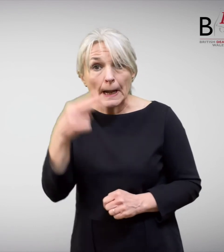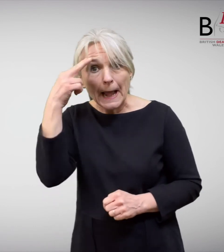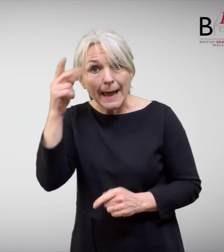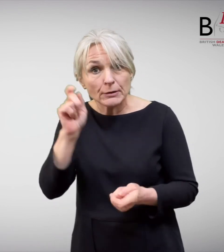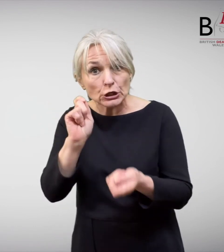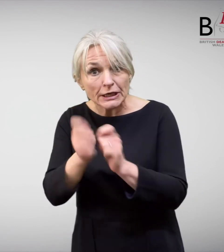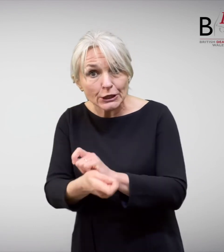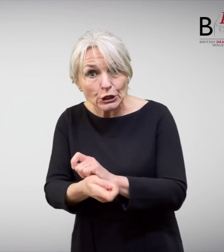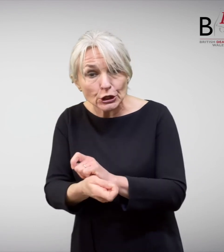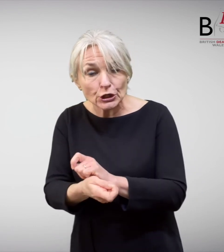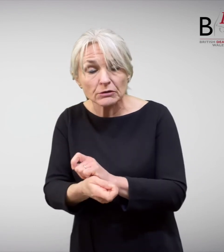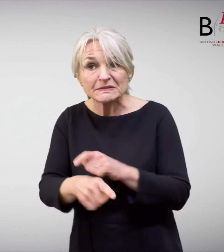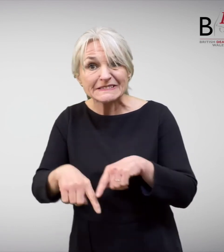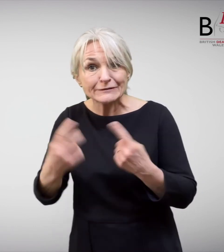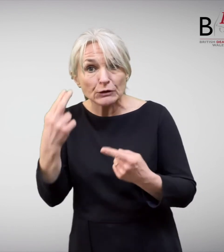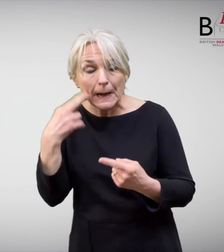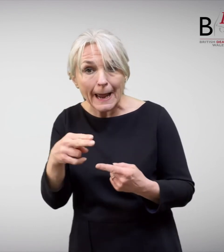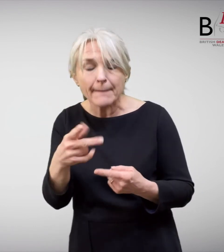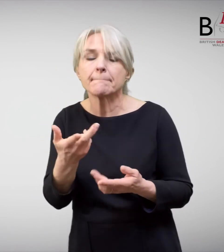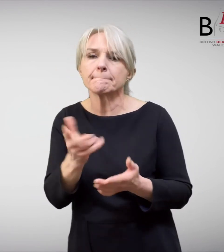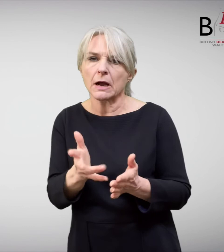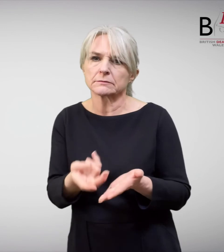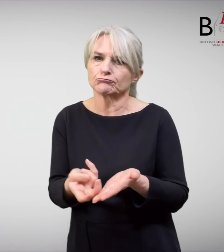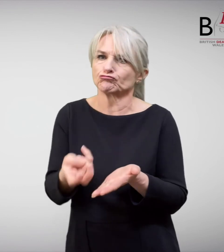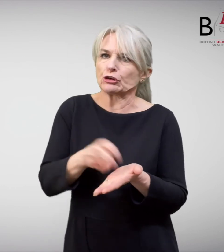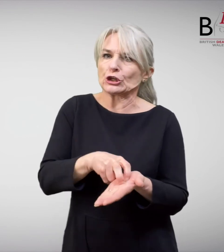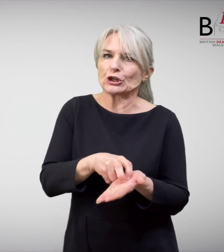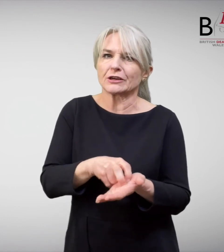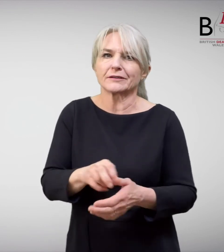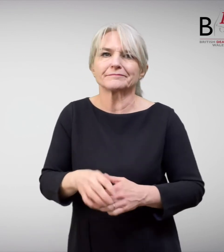You need to register to vote again if you change your name.